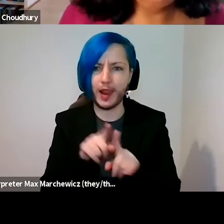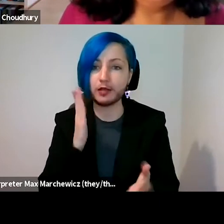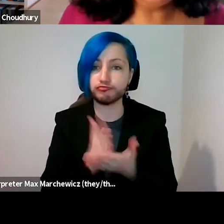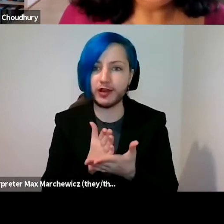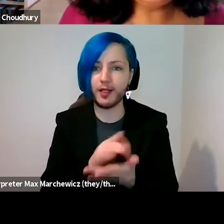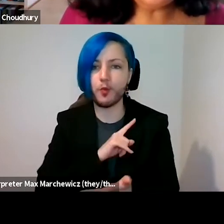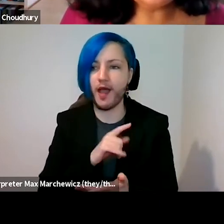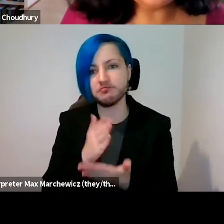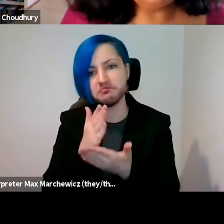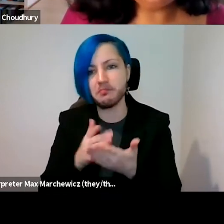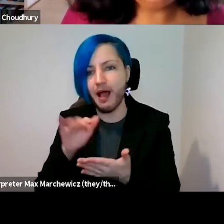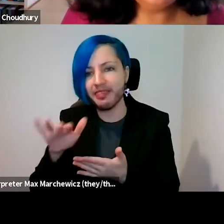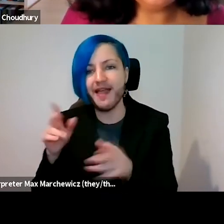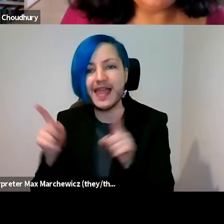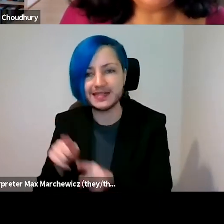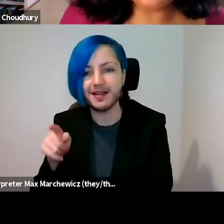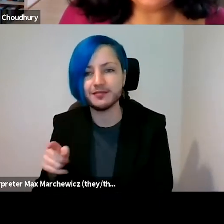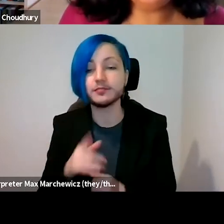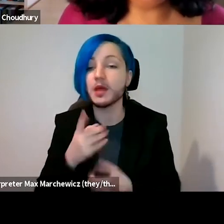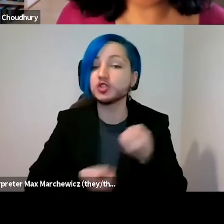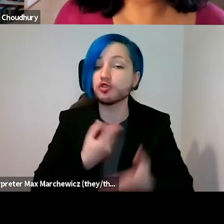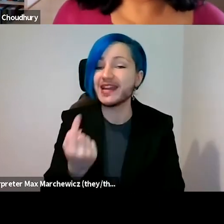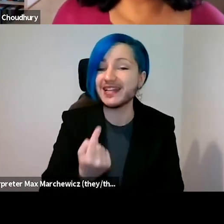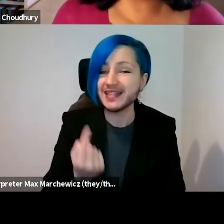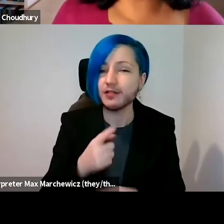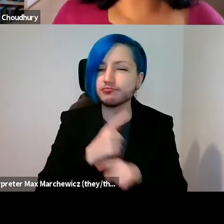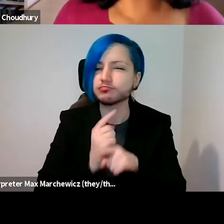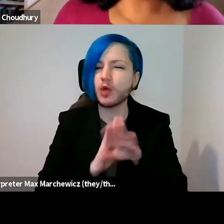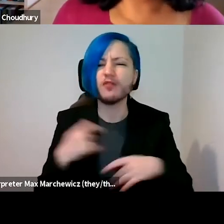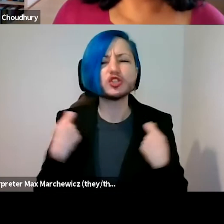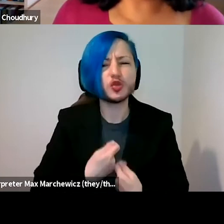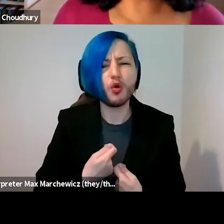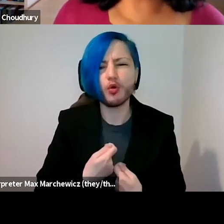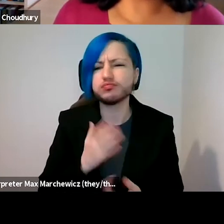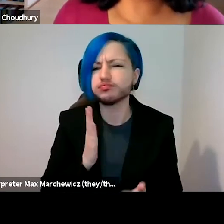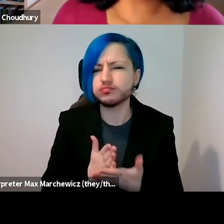But while the story itself does not necessarily talk about shawls as such, towards the end,